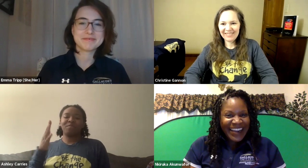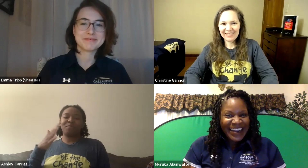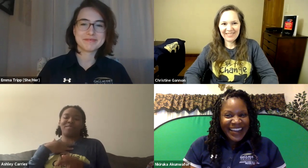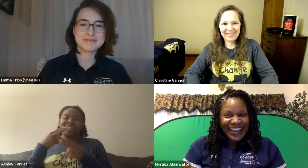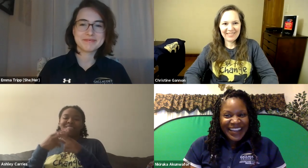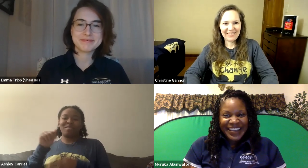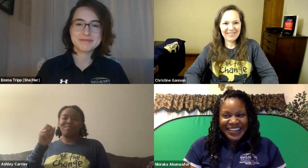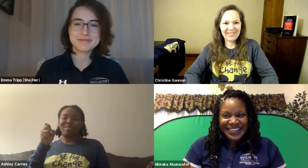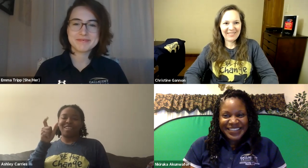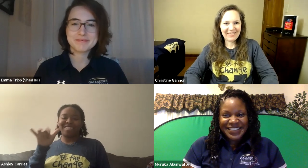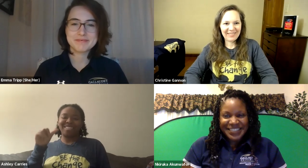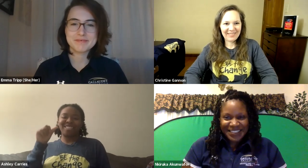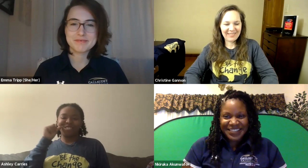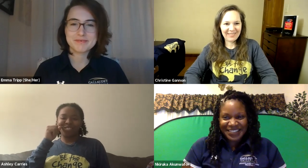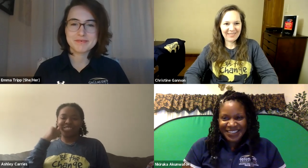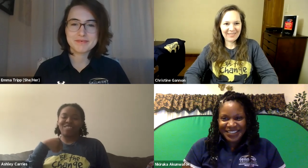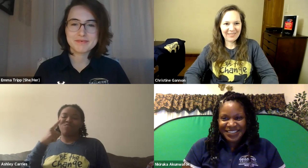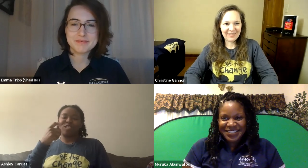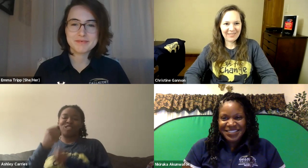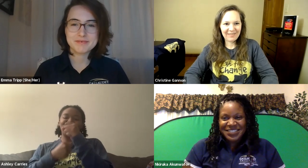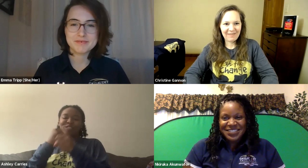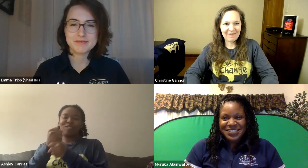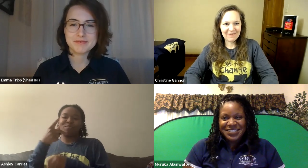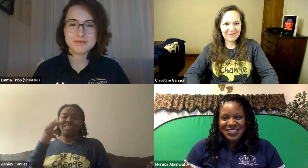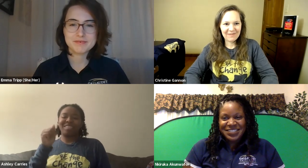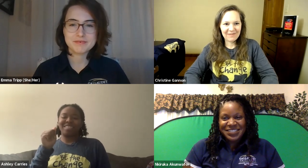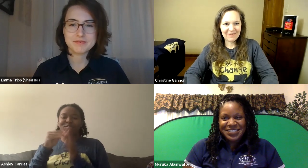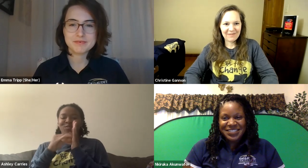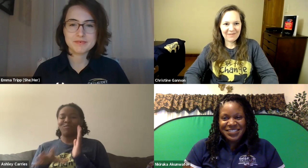Hello, my name is Ashley. I'm a first-year PHA.